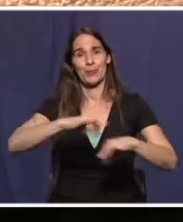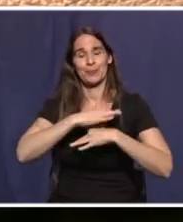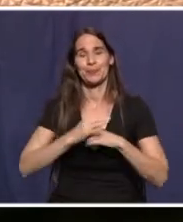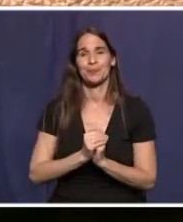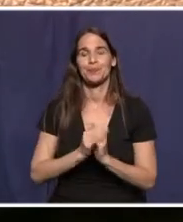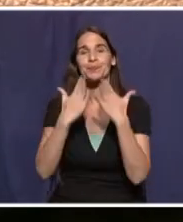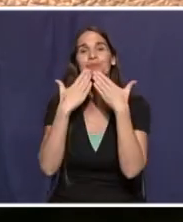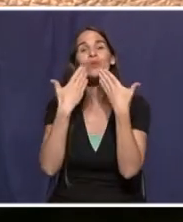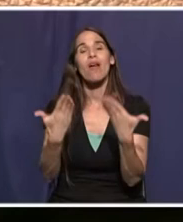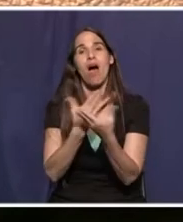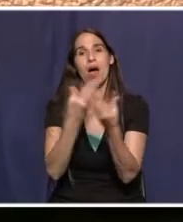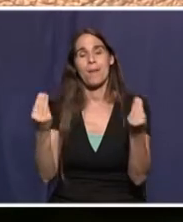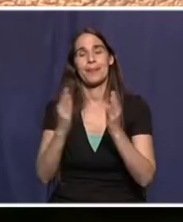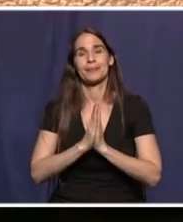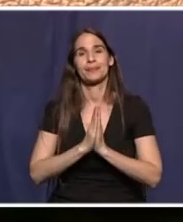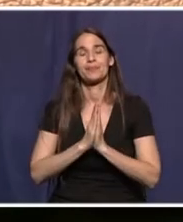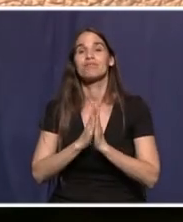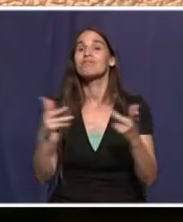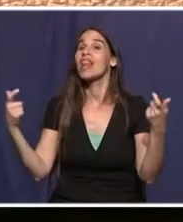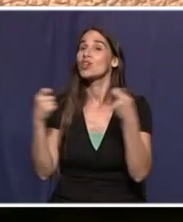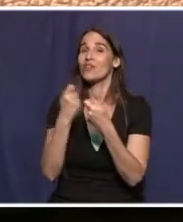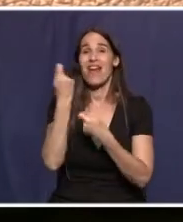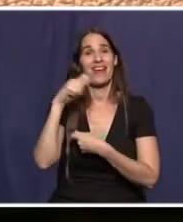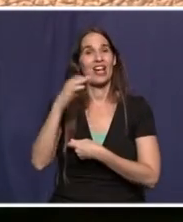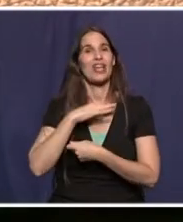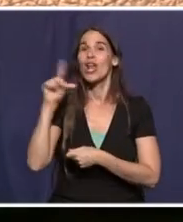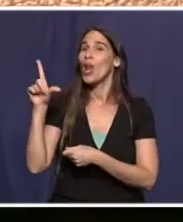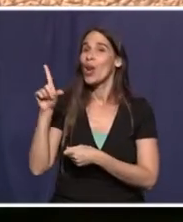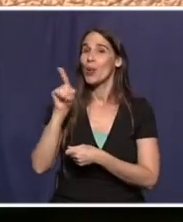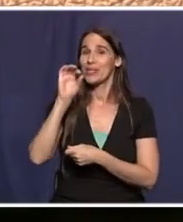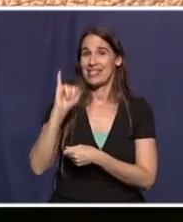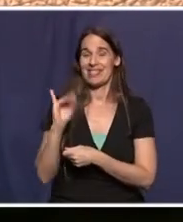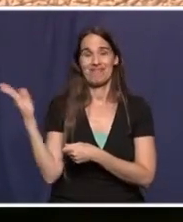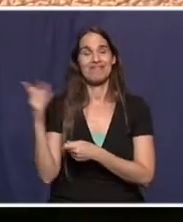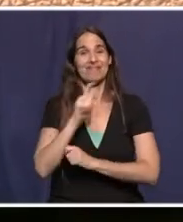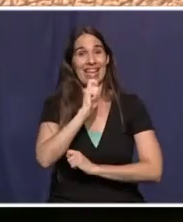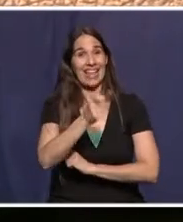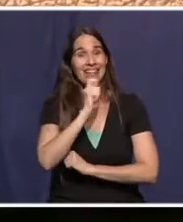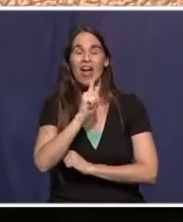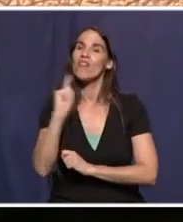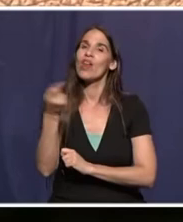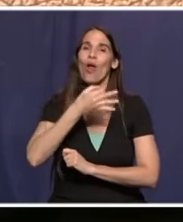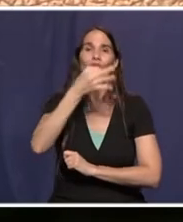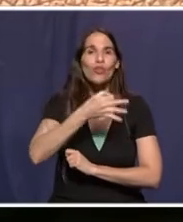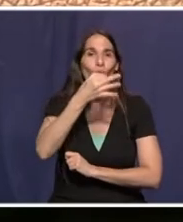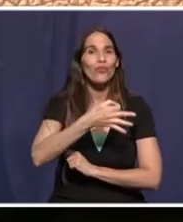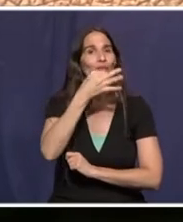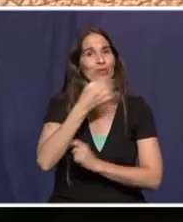I want to thank my dear partner Lucy, for hosting the event, and all the speakers that attended tonight.